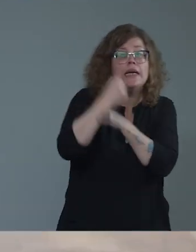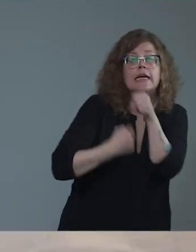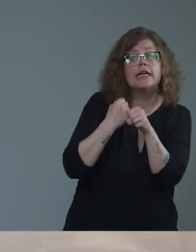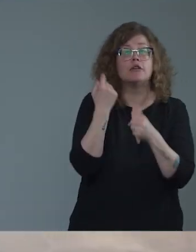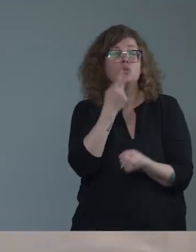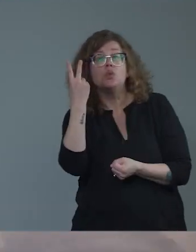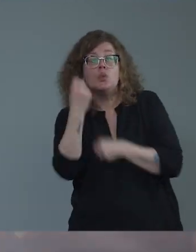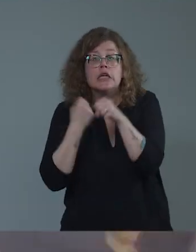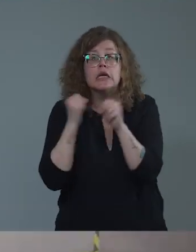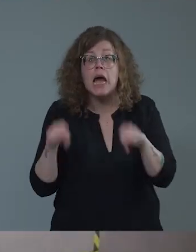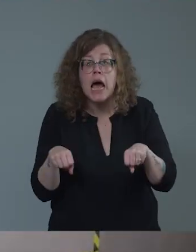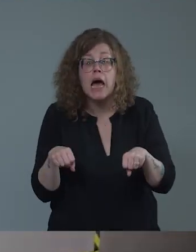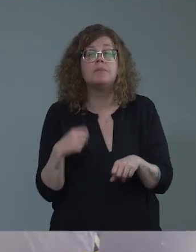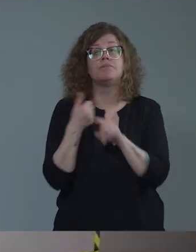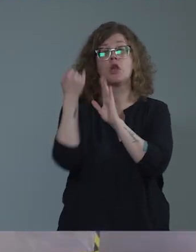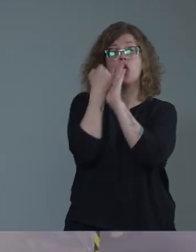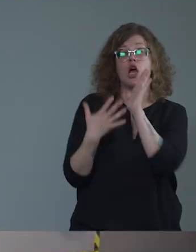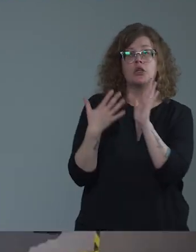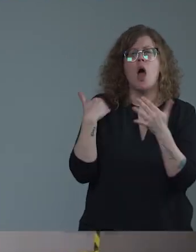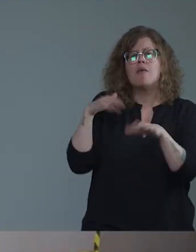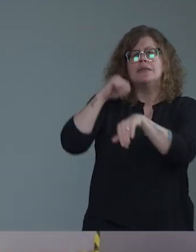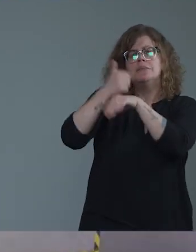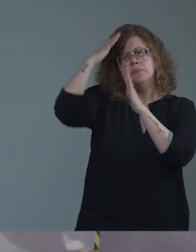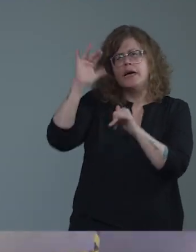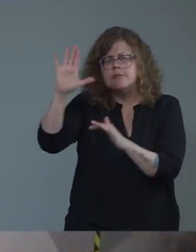choosing, making all of those decisions around design that,